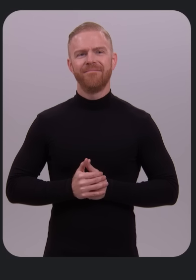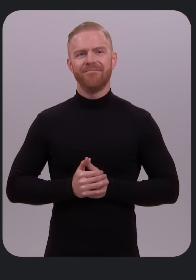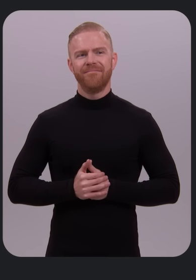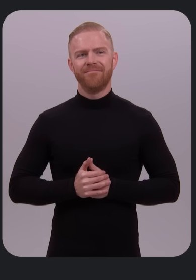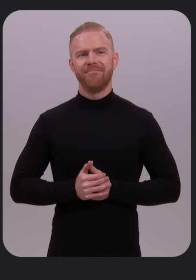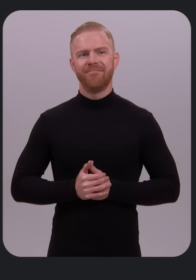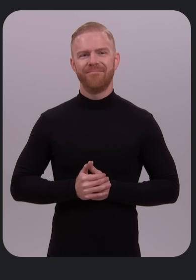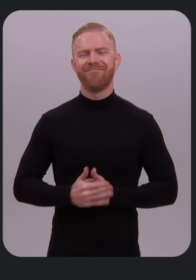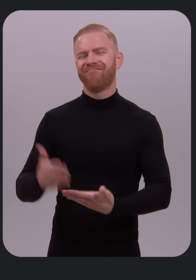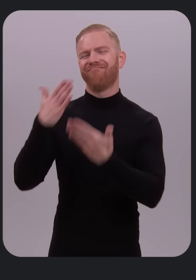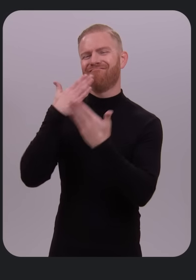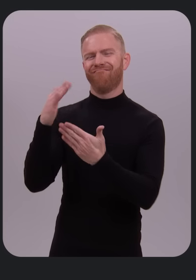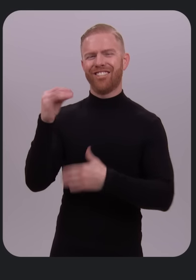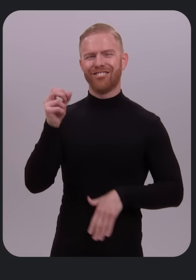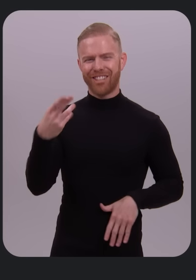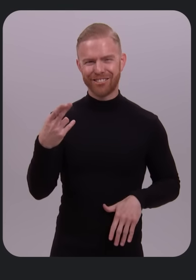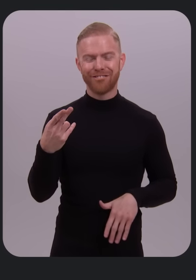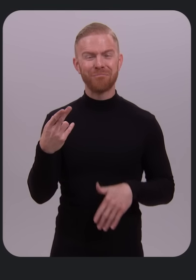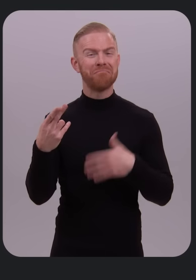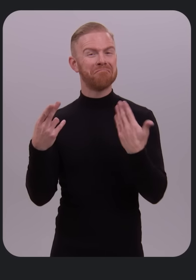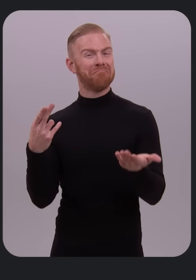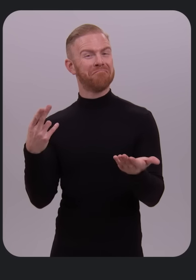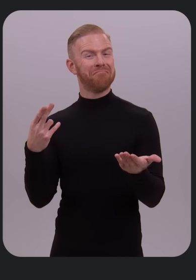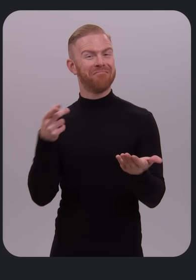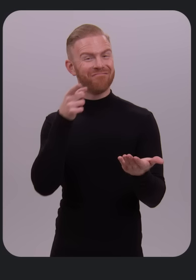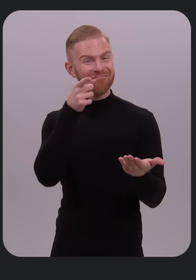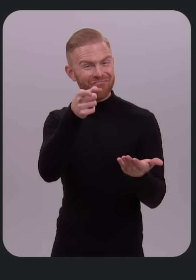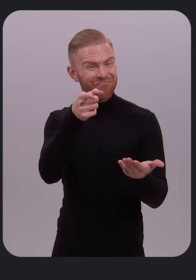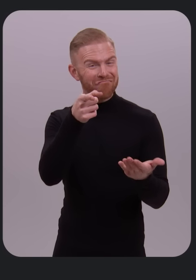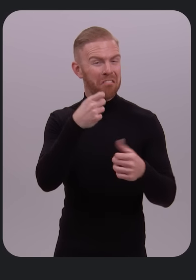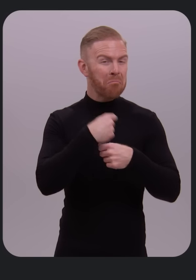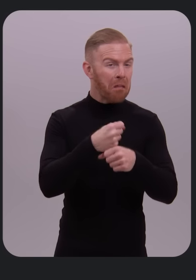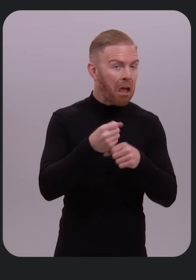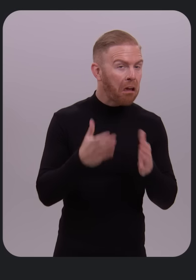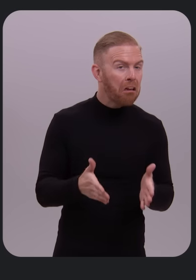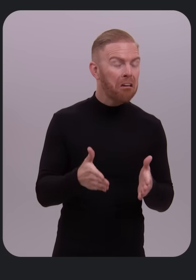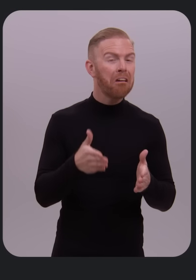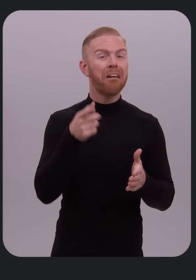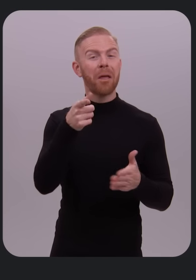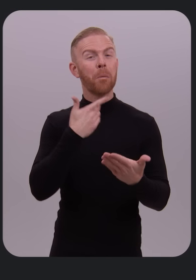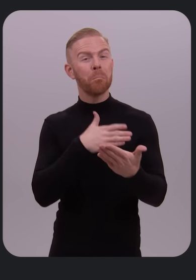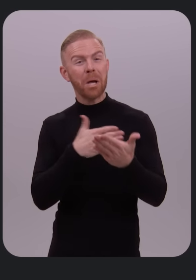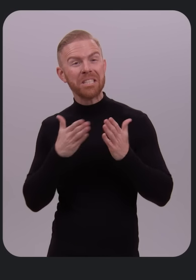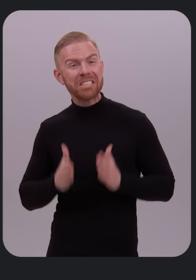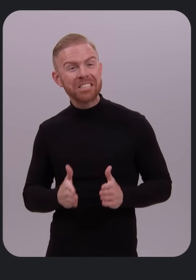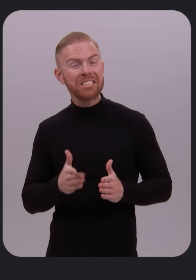Thanks, Josh. Whether you're a creator, a musician, or a filmmaker,